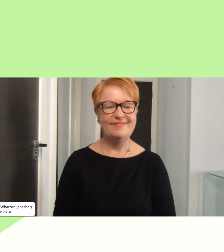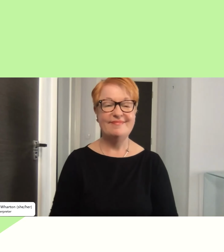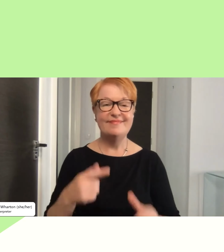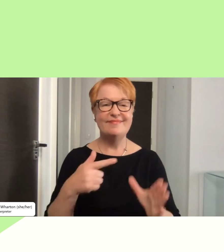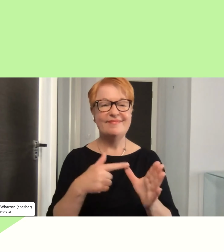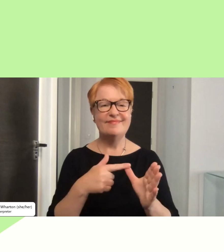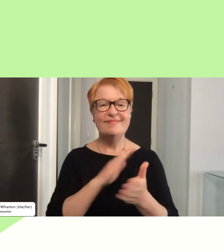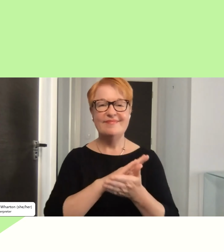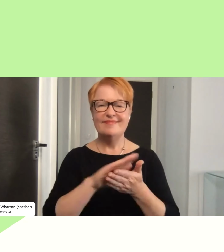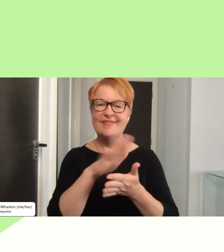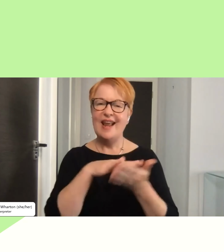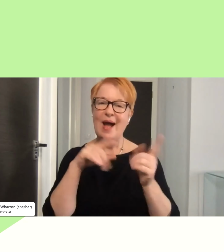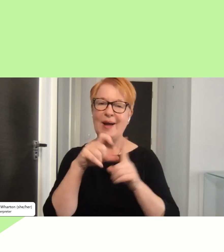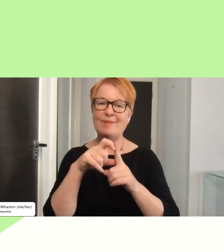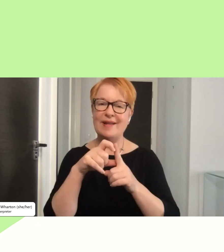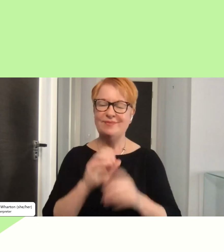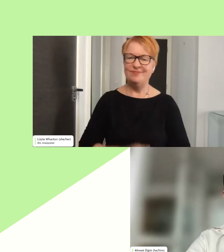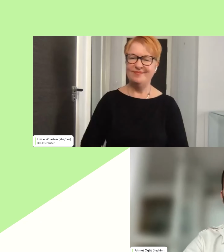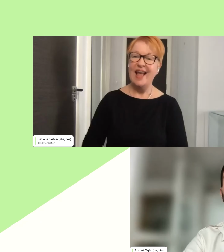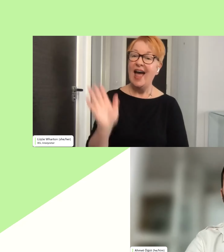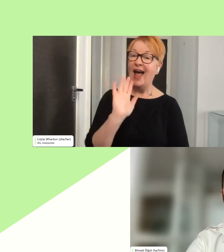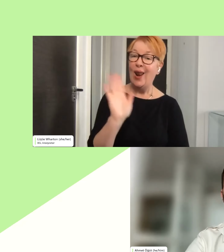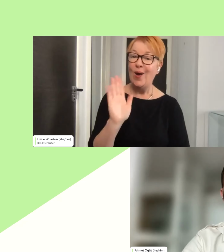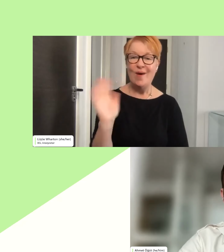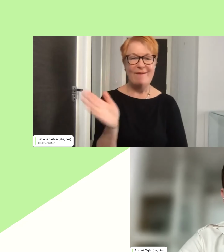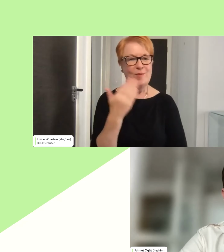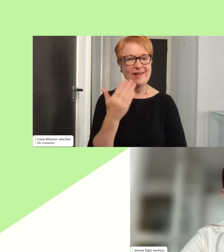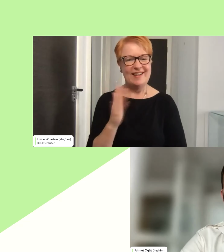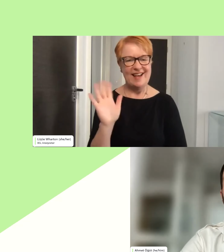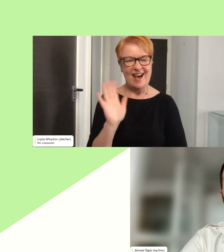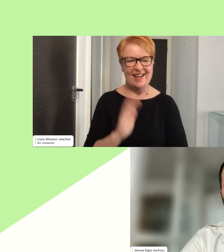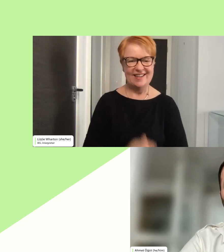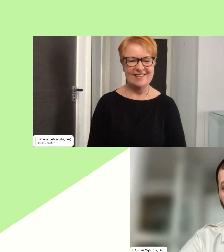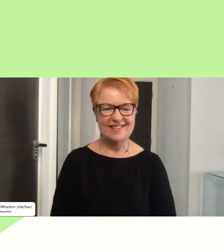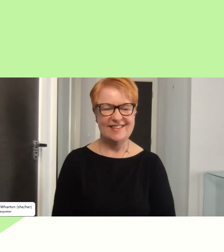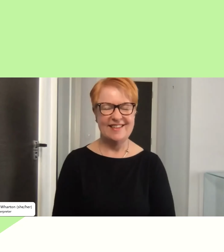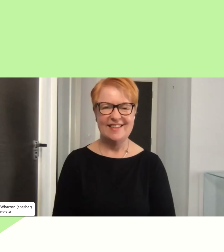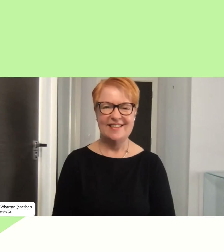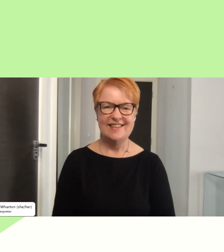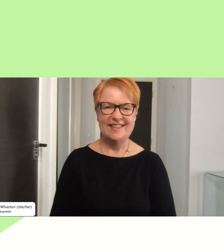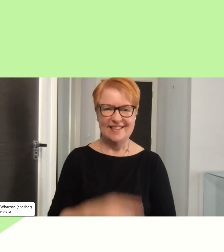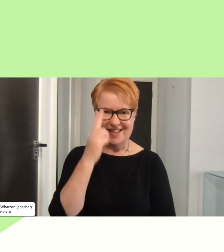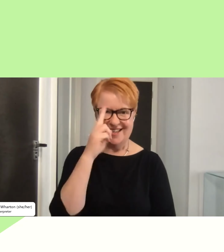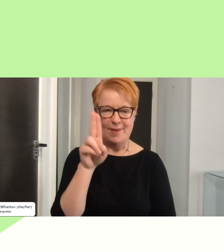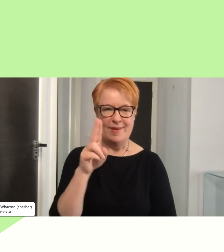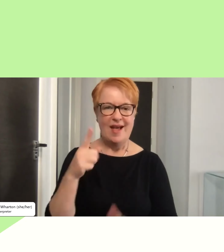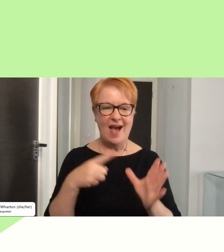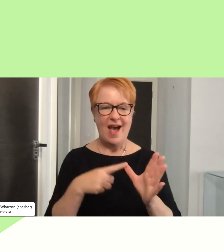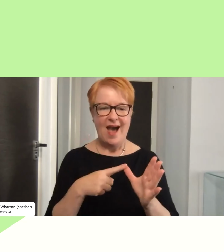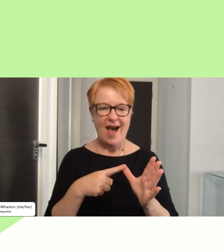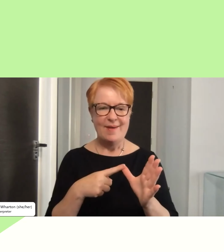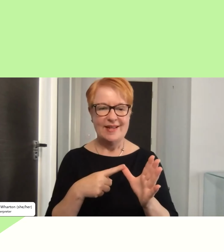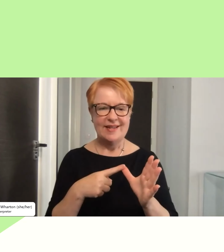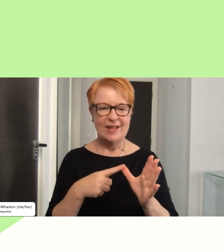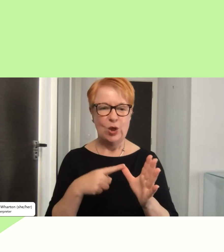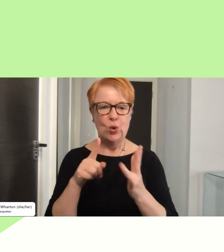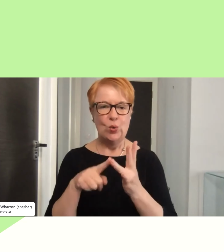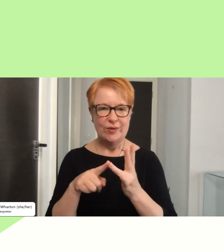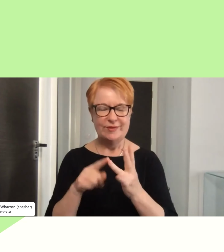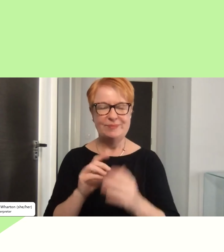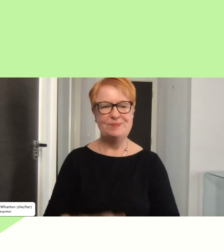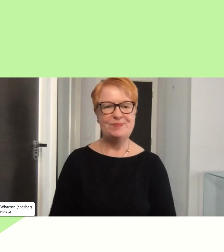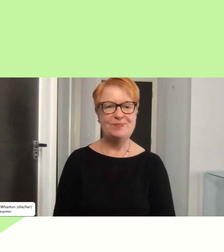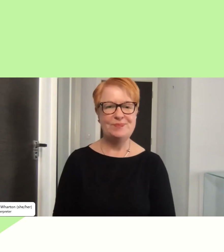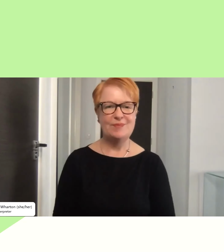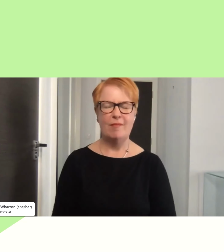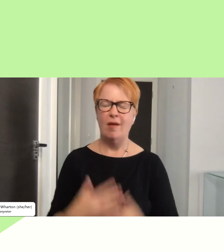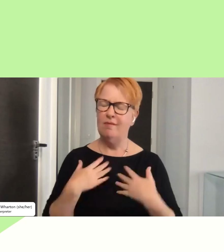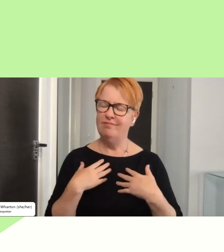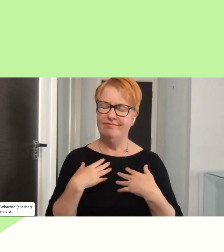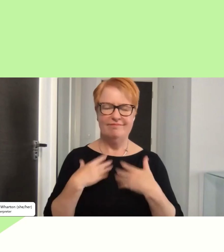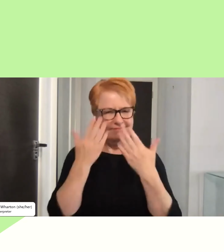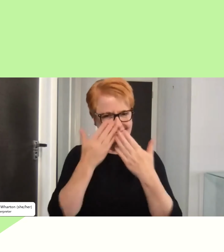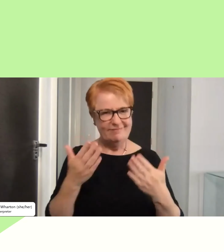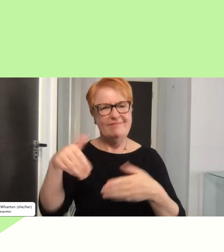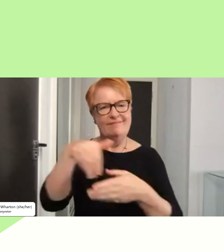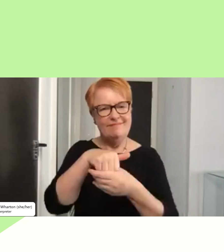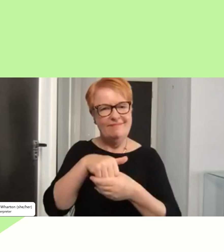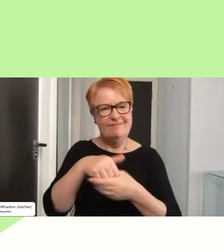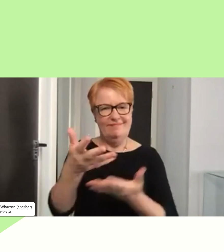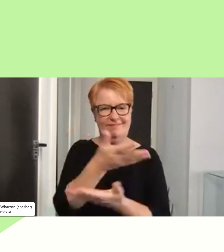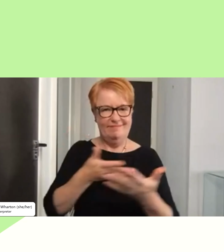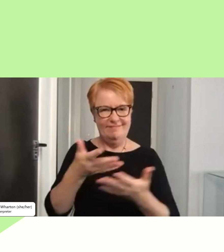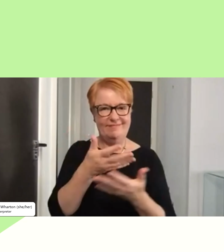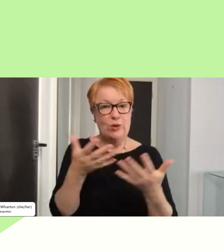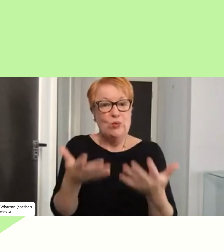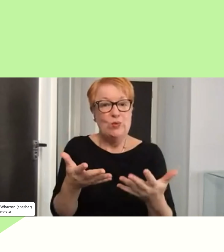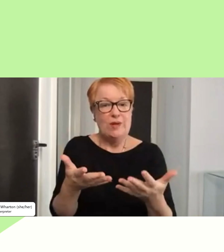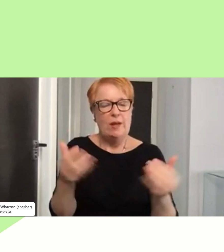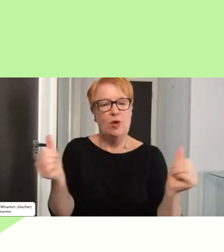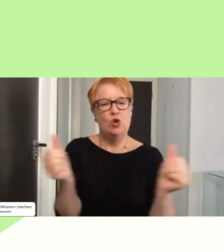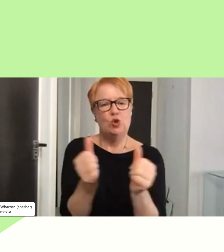Very honoured to be part of this panel discussion today and to do a very short presentation